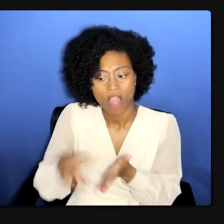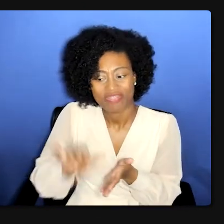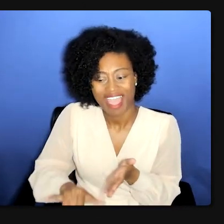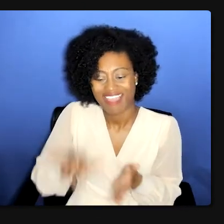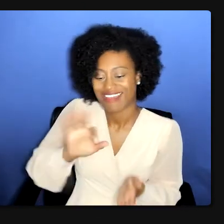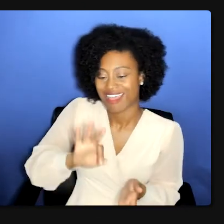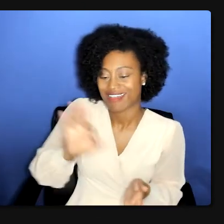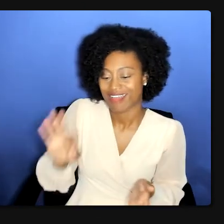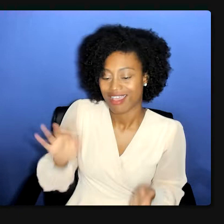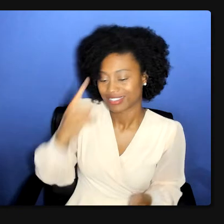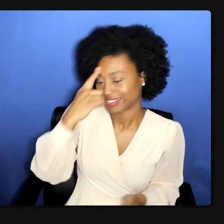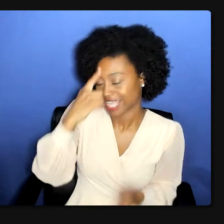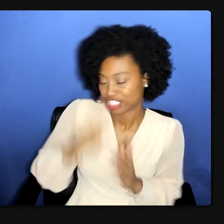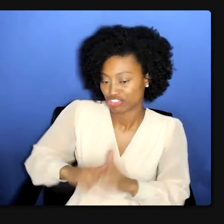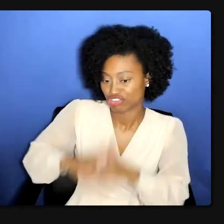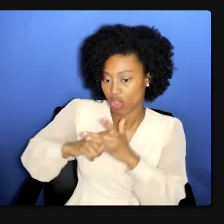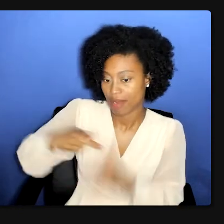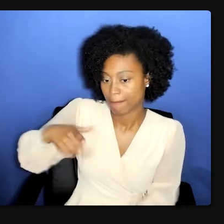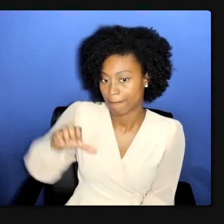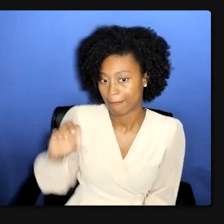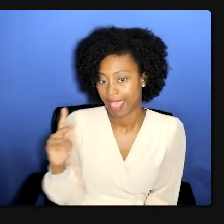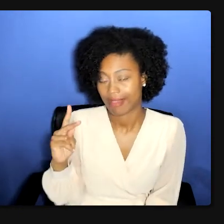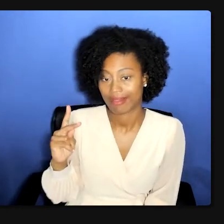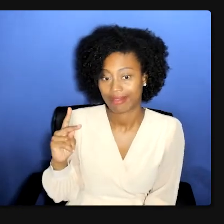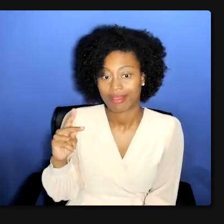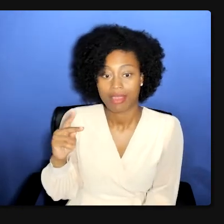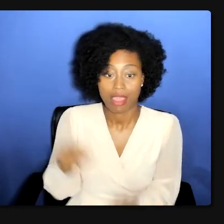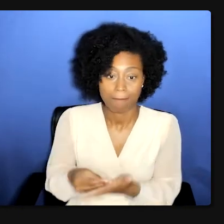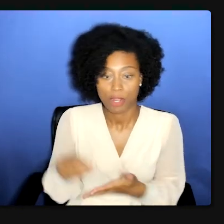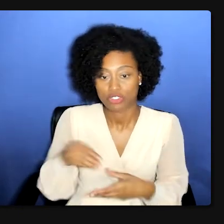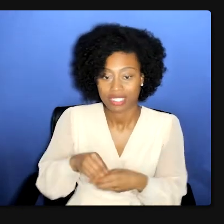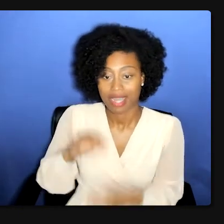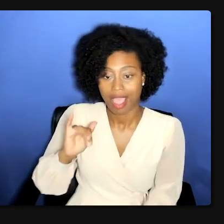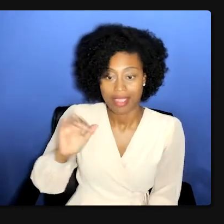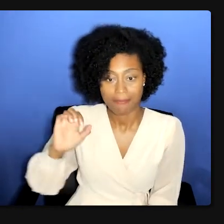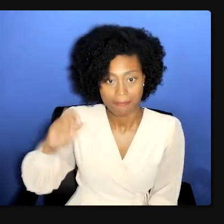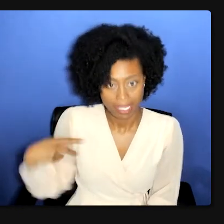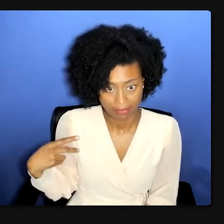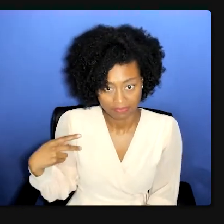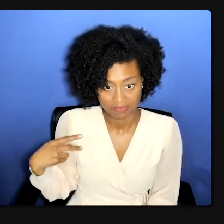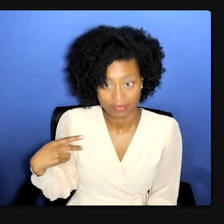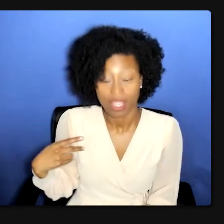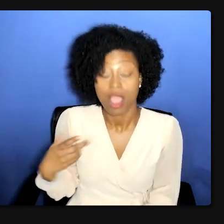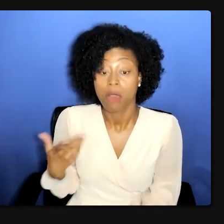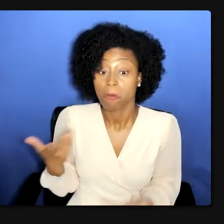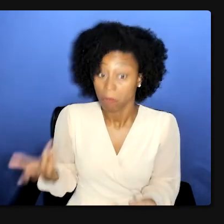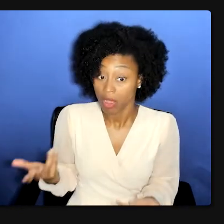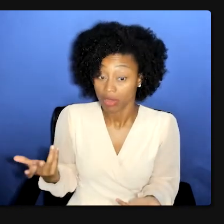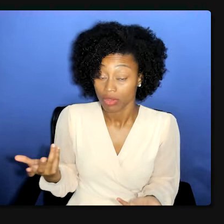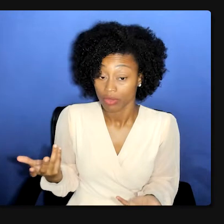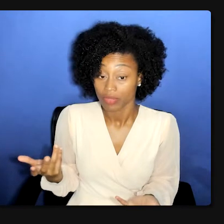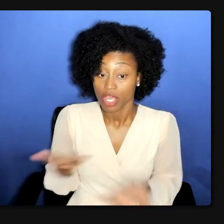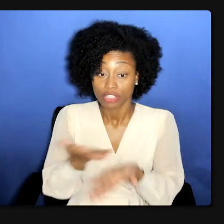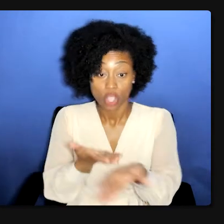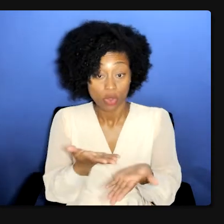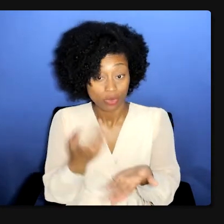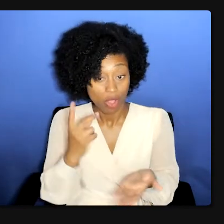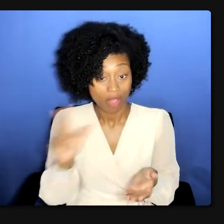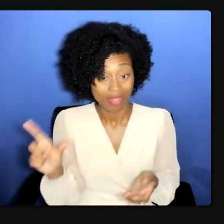this 99 cent Starter Pack, purchased an IAP. So on the left here you'll see the PlayFab results.